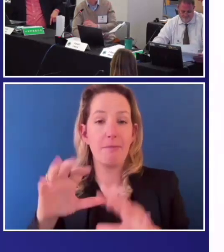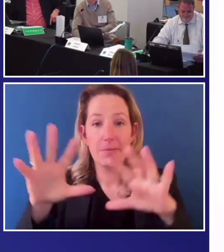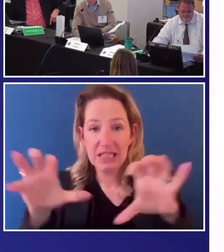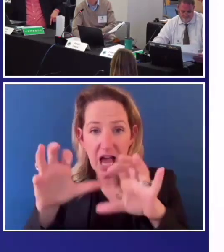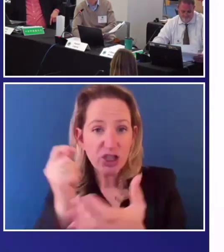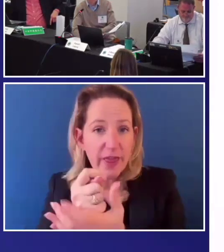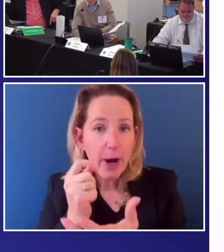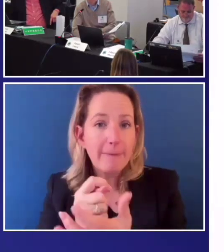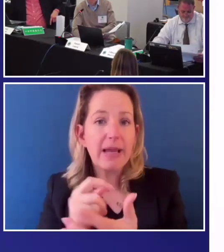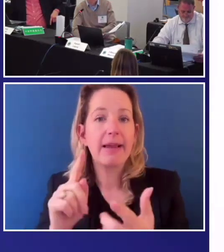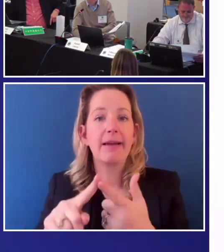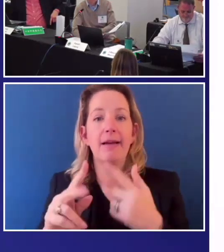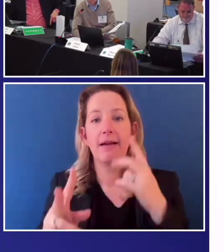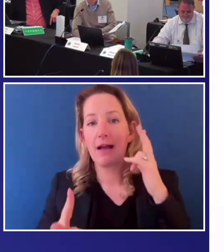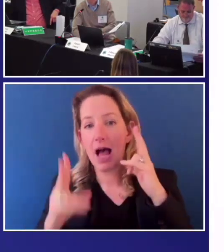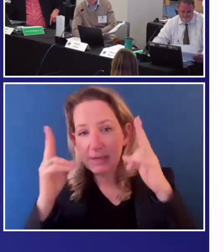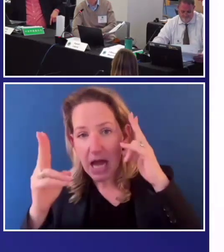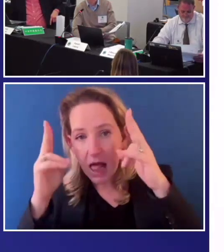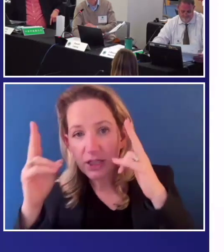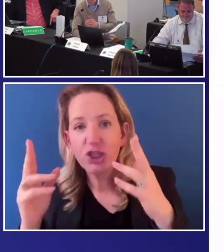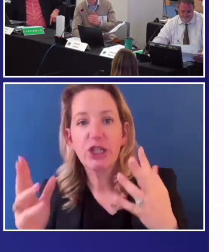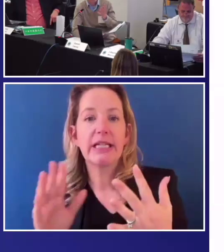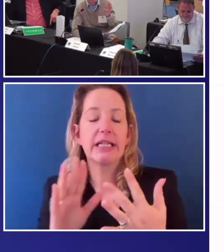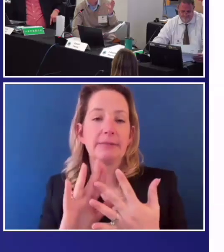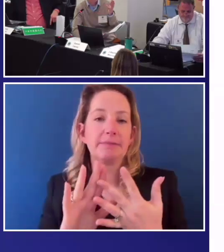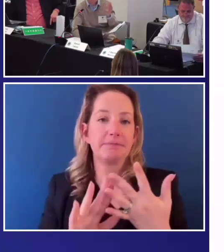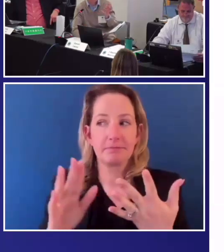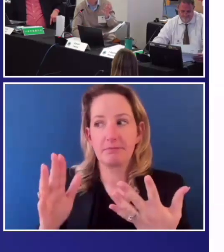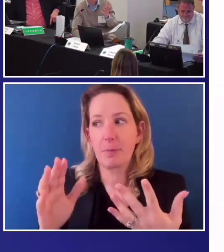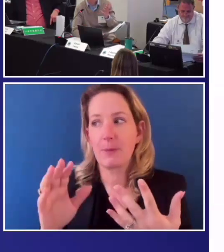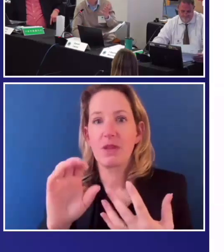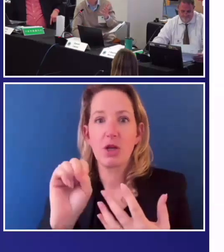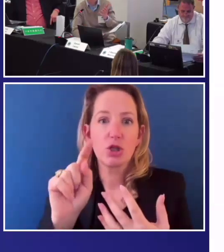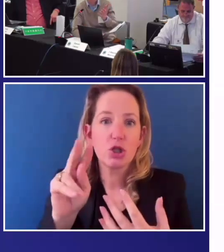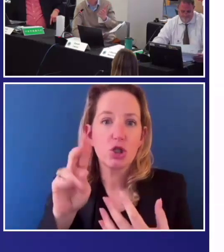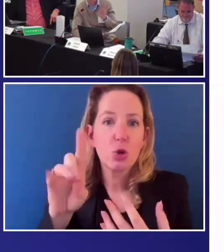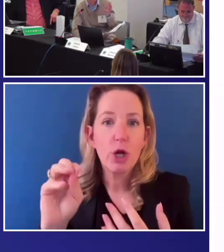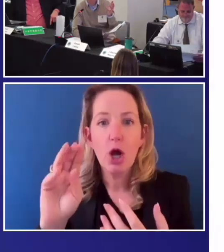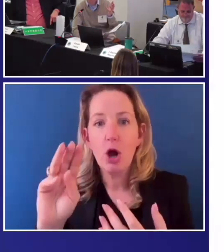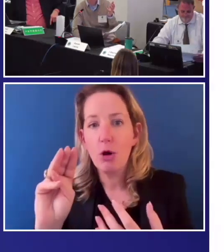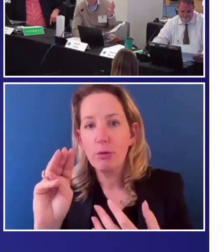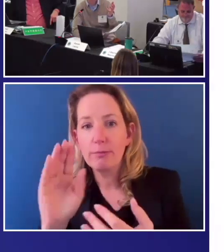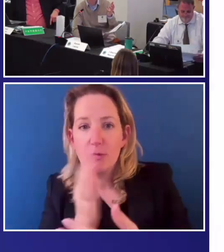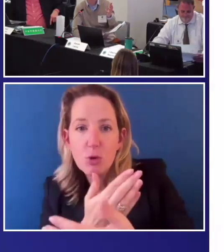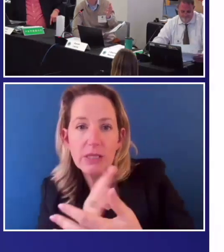and some of the other programs, you know, some of the studio music fine arts programs where people are and self-employed.